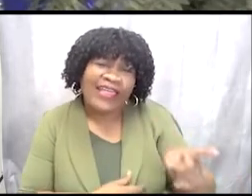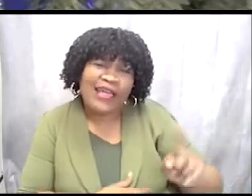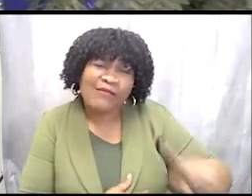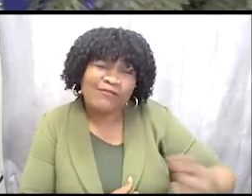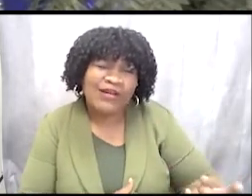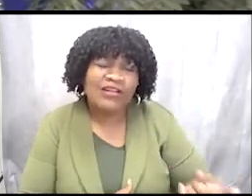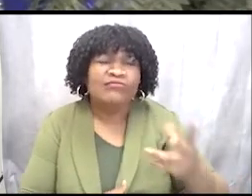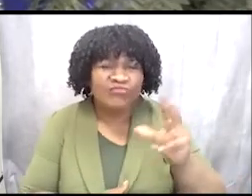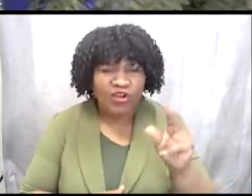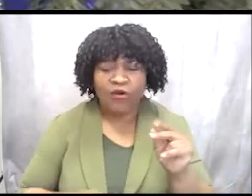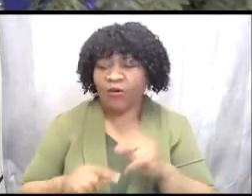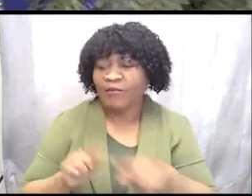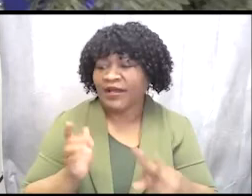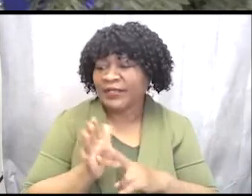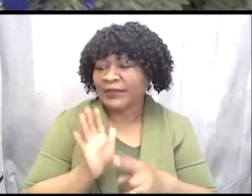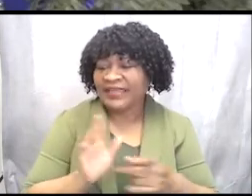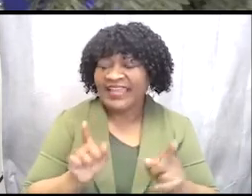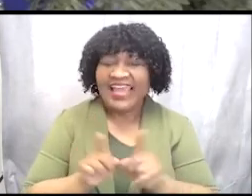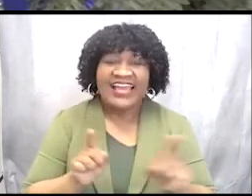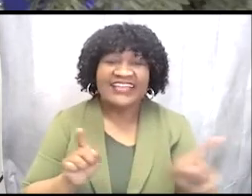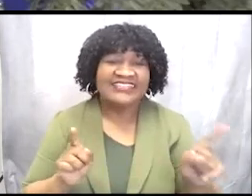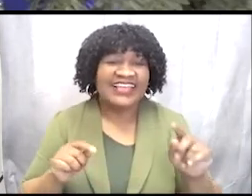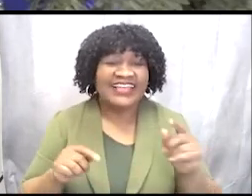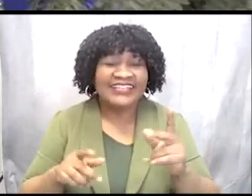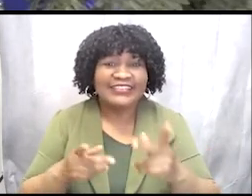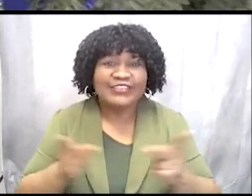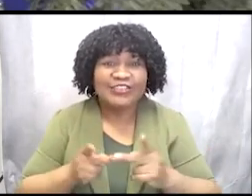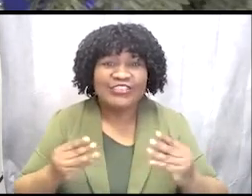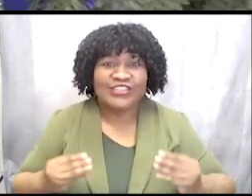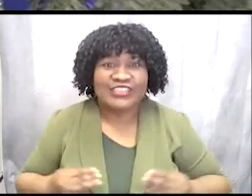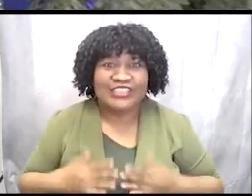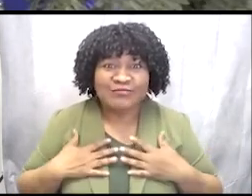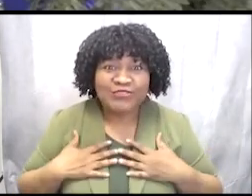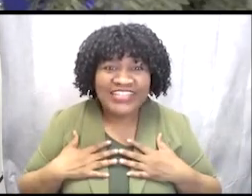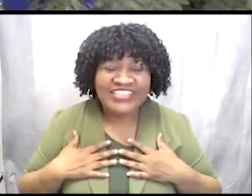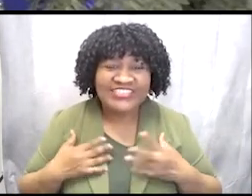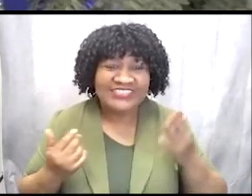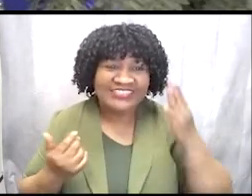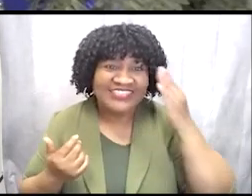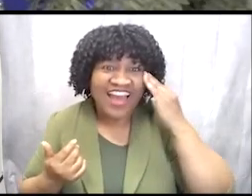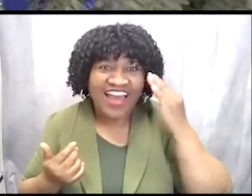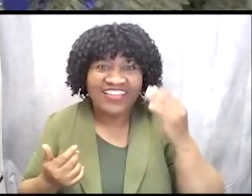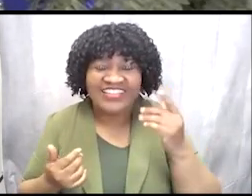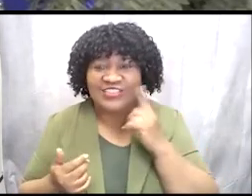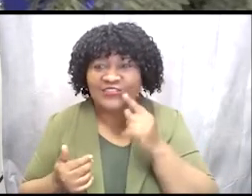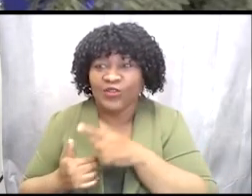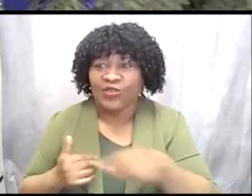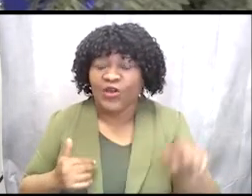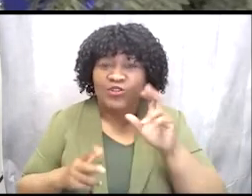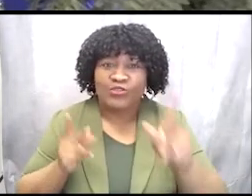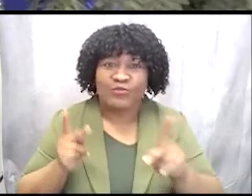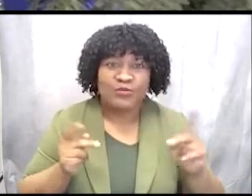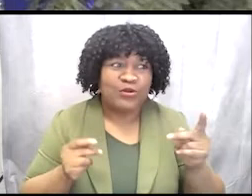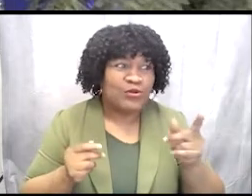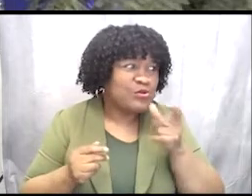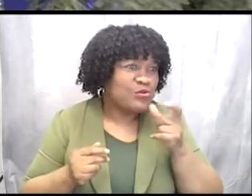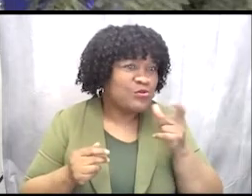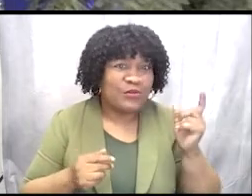but it's meant as a source of inspiration and knowledge for those who are coming after.